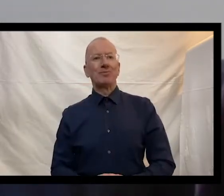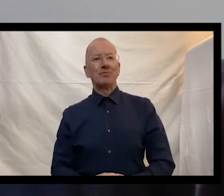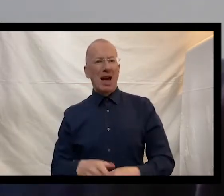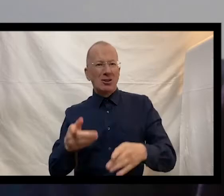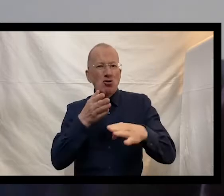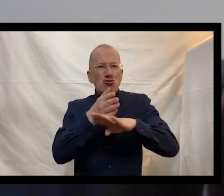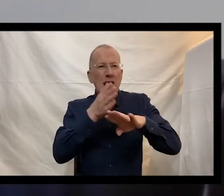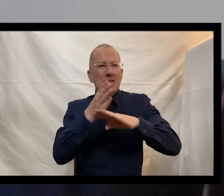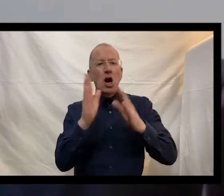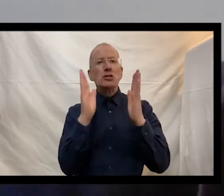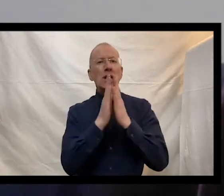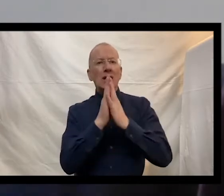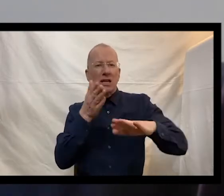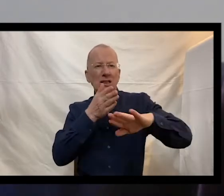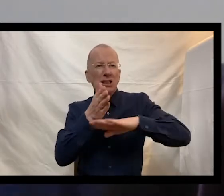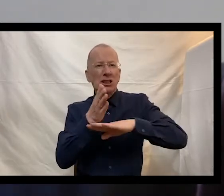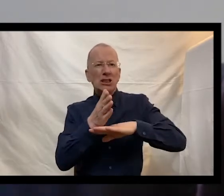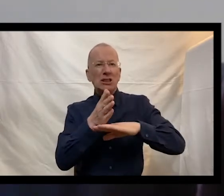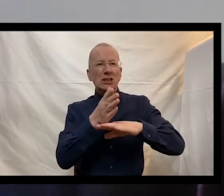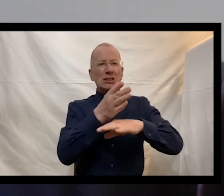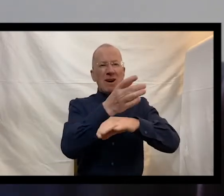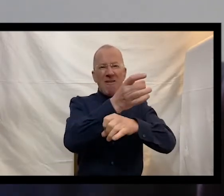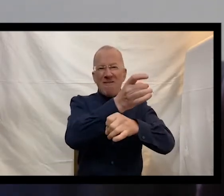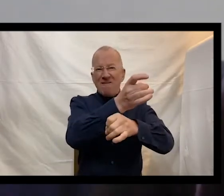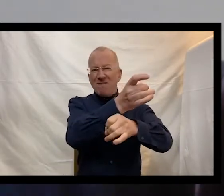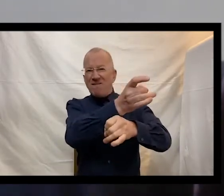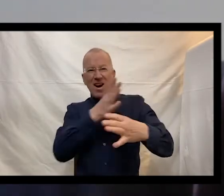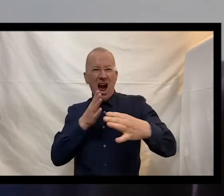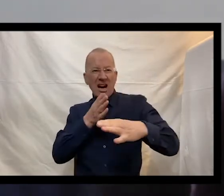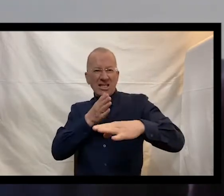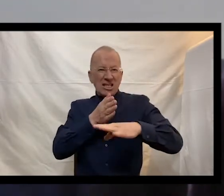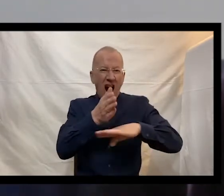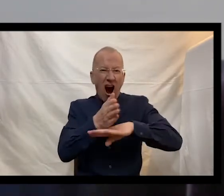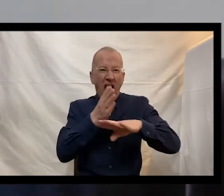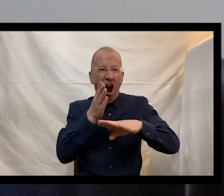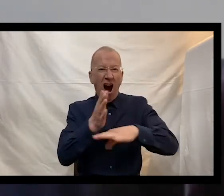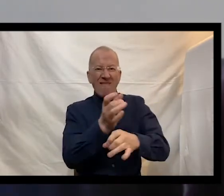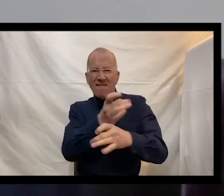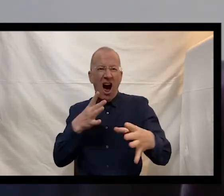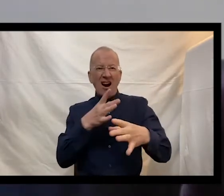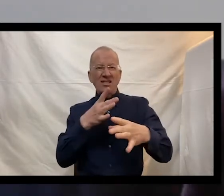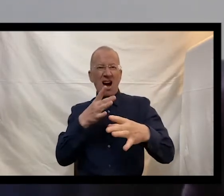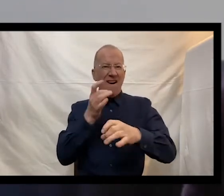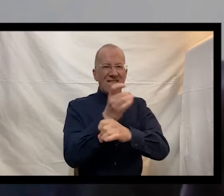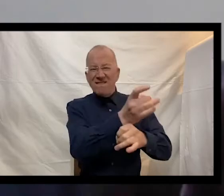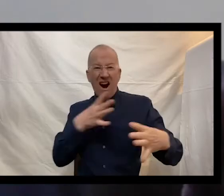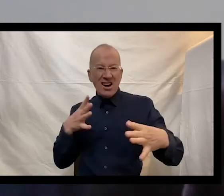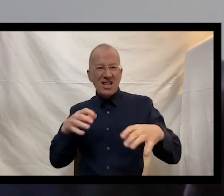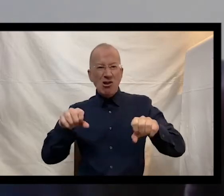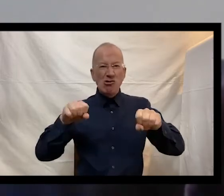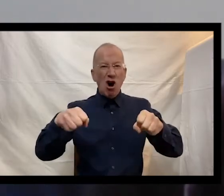And raced again on a Sunday Fast, faster, faster